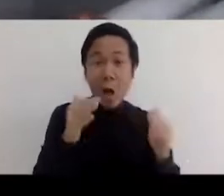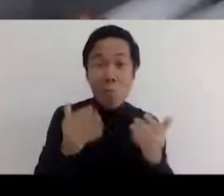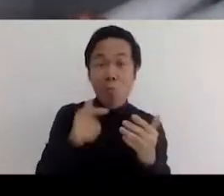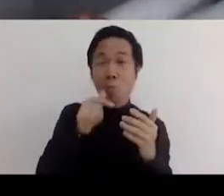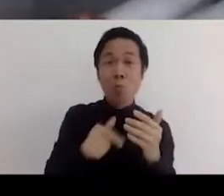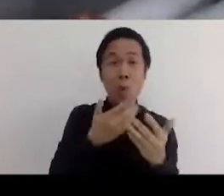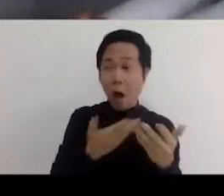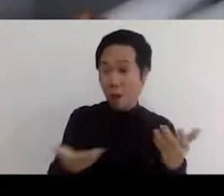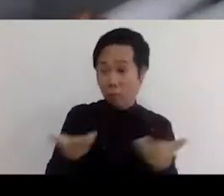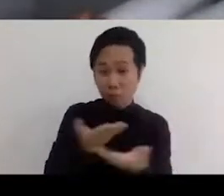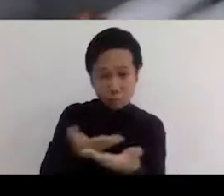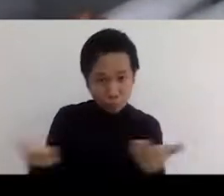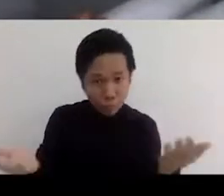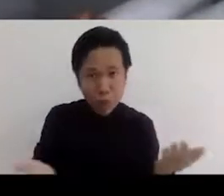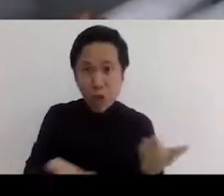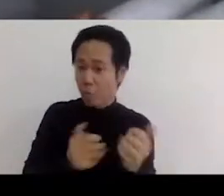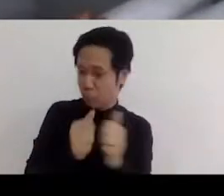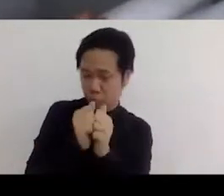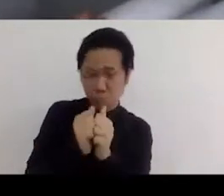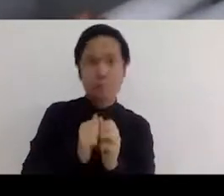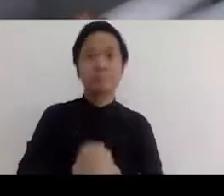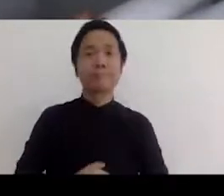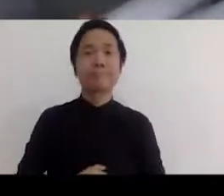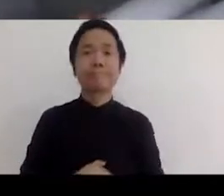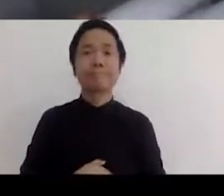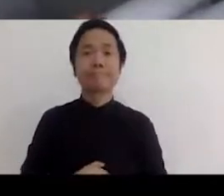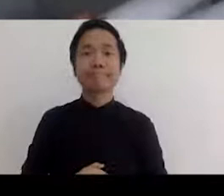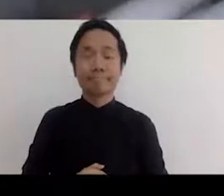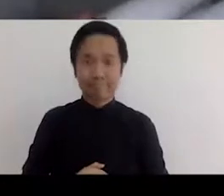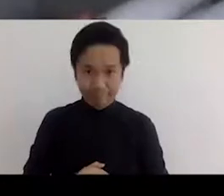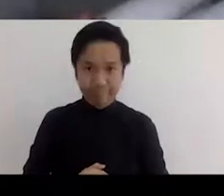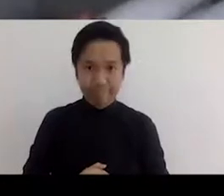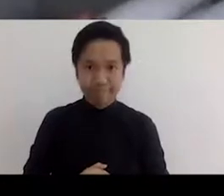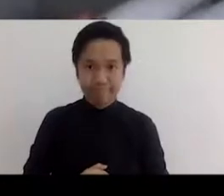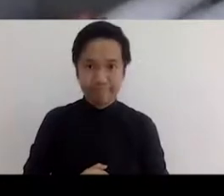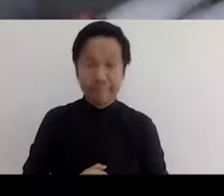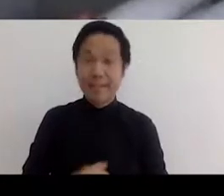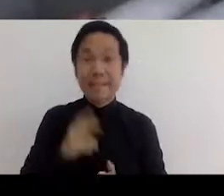the Secretary-General's policy brief on persons with disabilities and COVID-19 response.